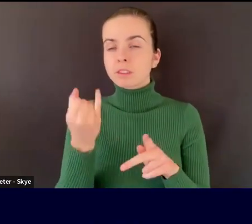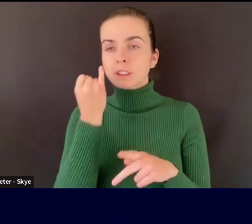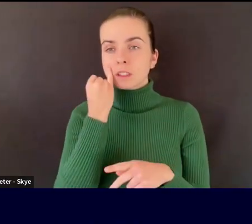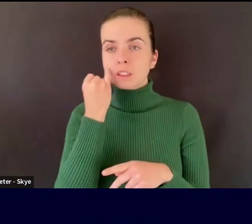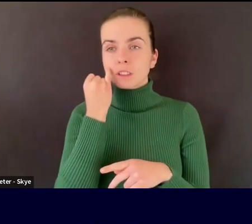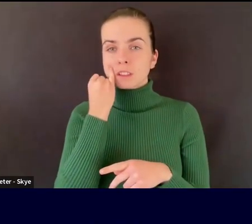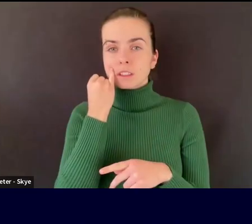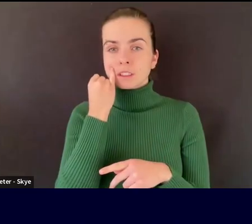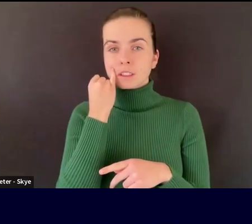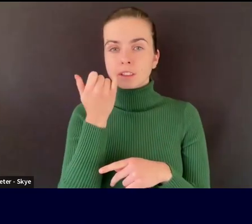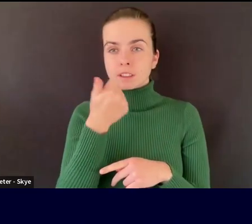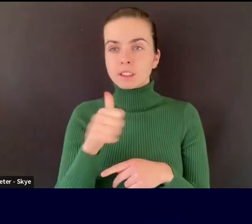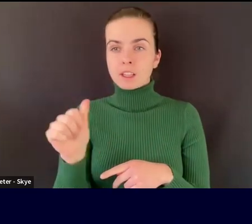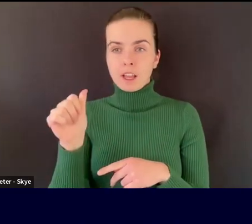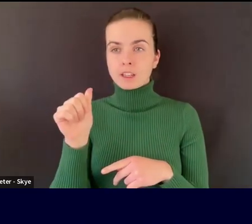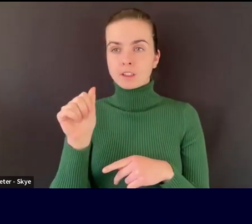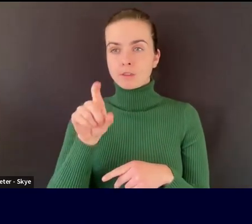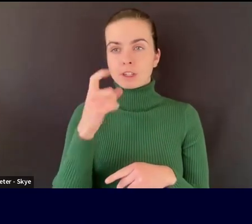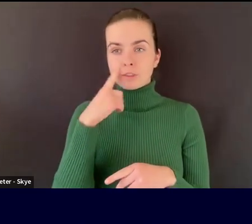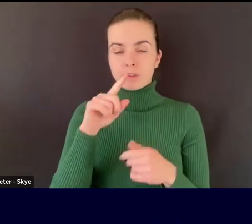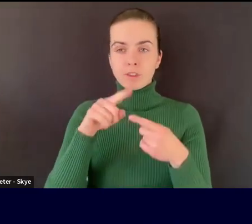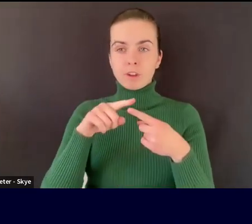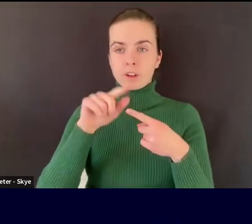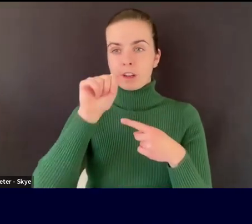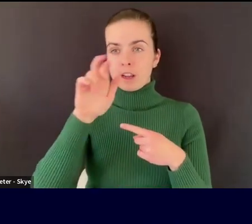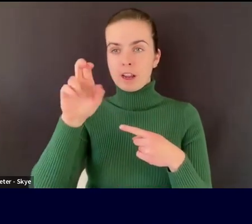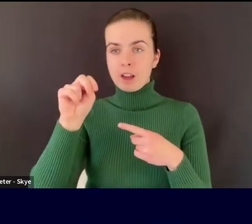anything for either Aaron or for Michelle that you would like to ask. We have